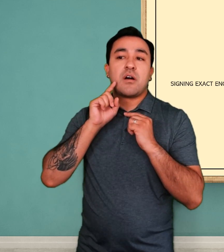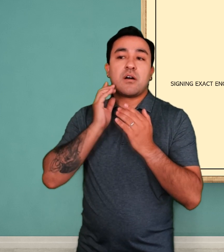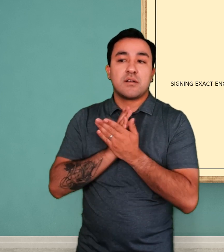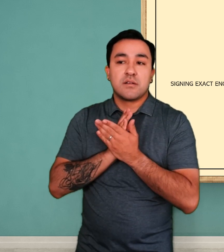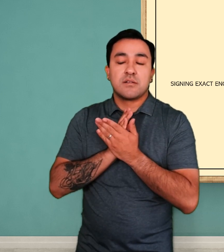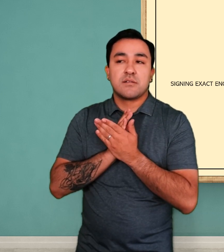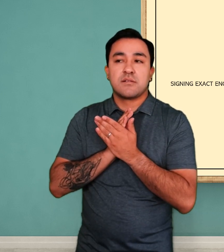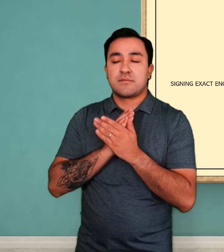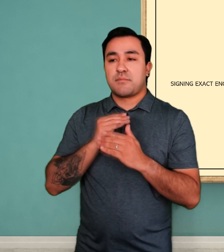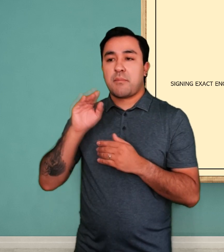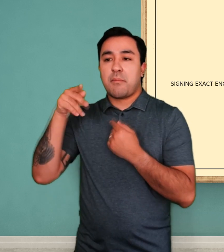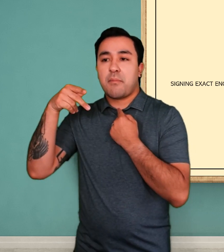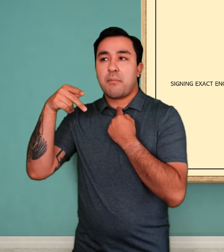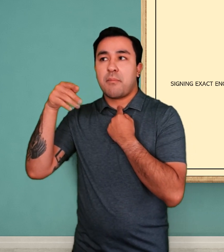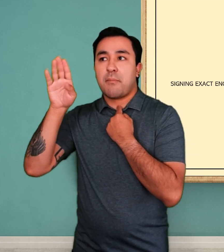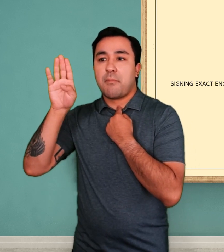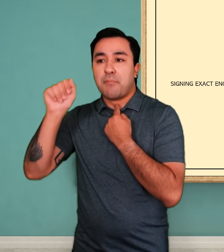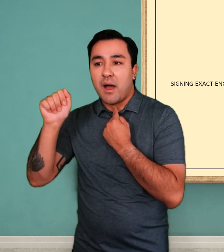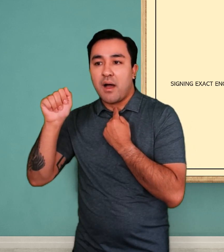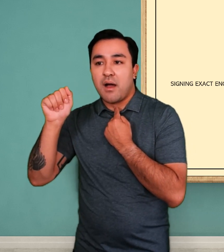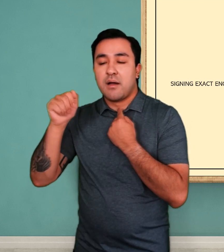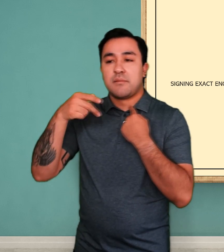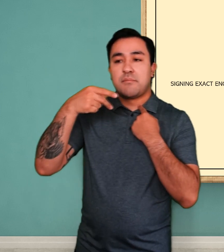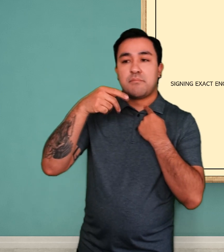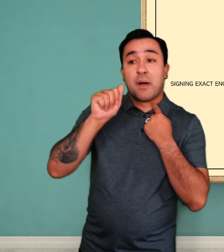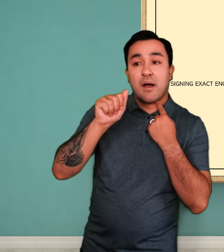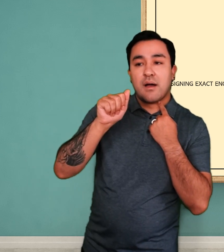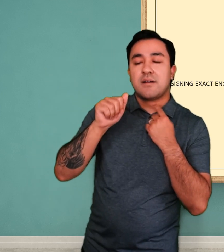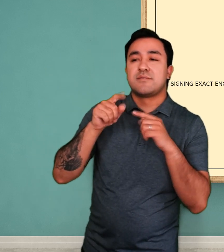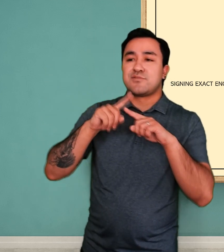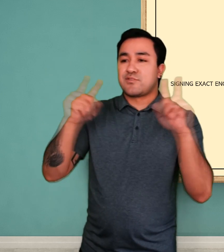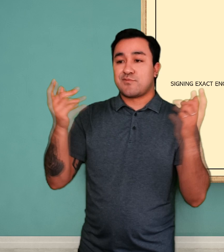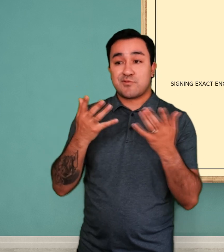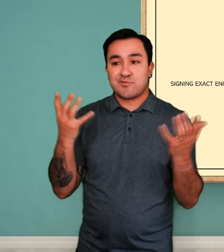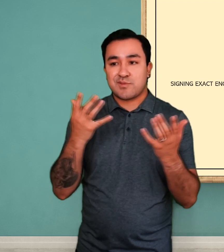The only difference is the /b/ sound requires the vocal track to activate and make a sound,